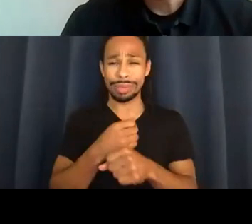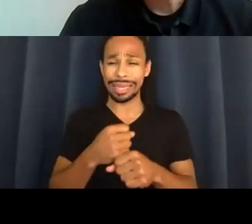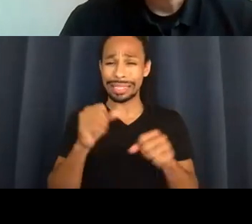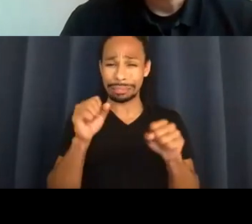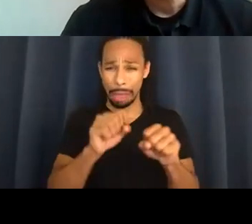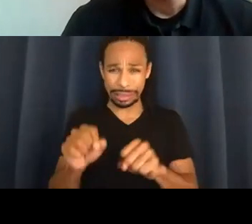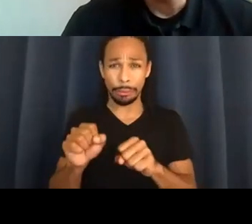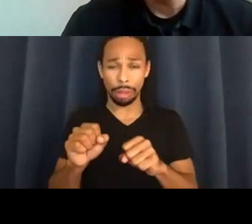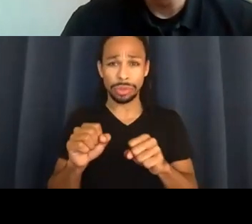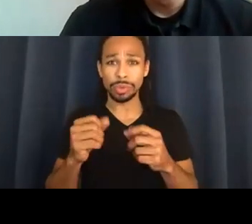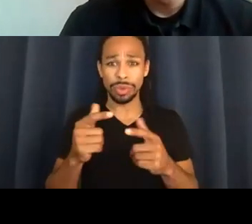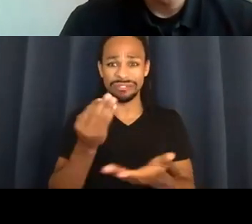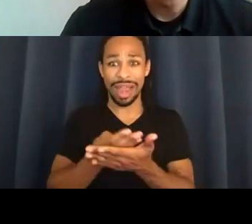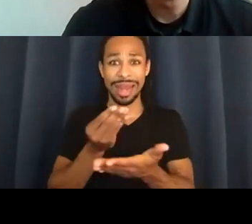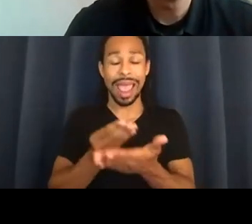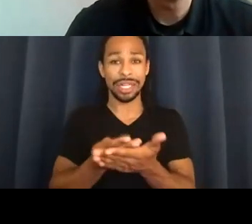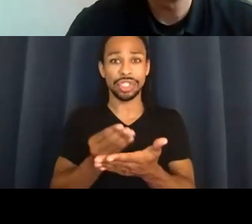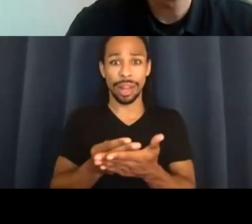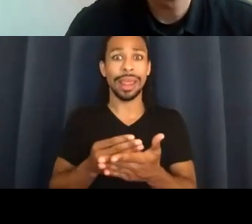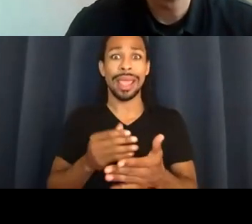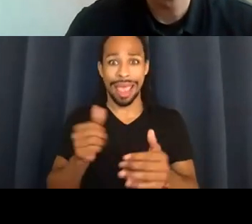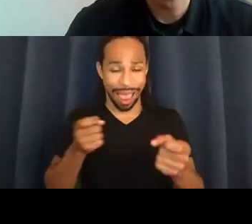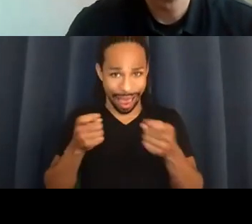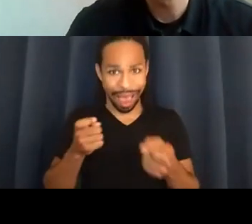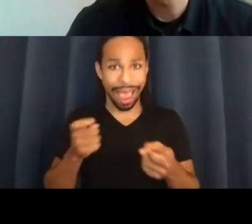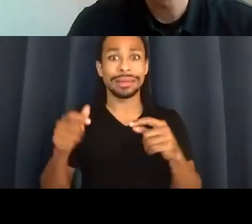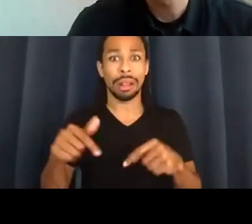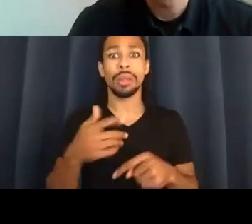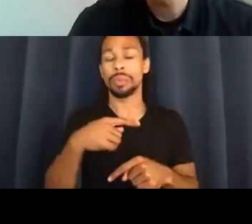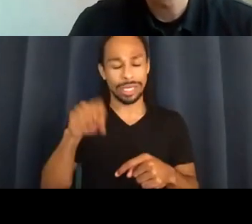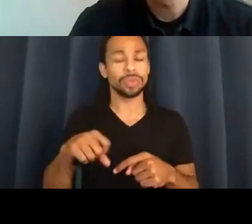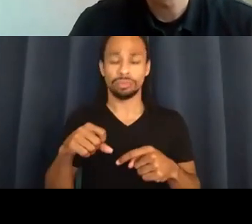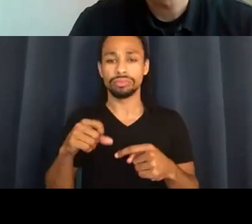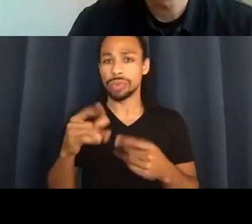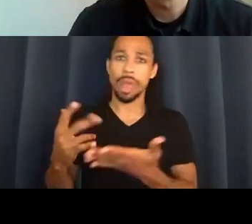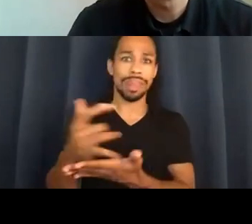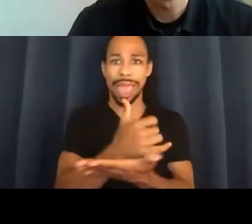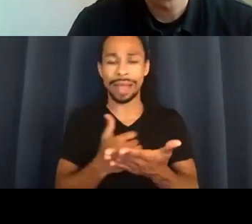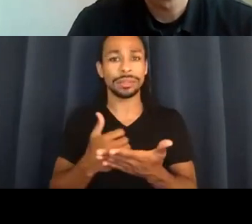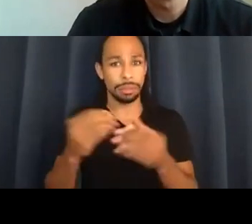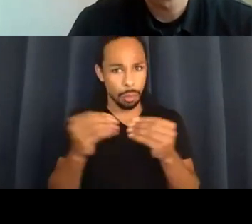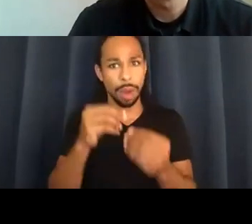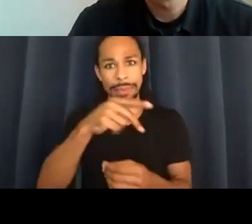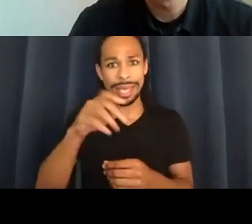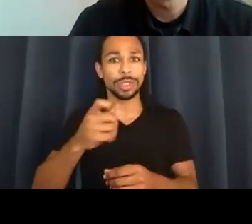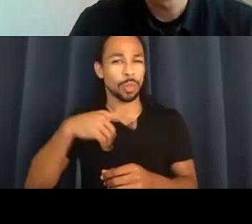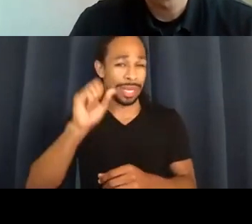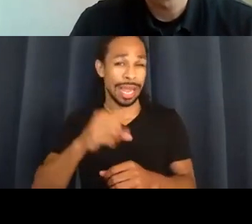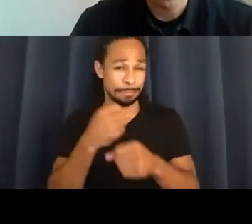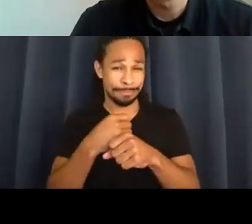collective energy for more PPE, so we can make it through, however in the next 12 months,